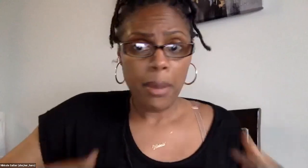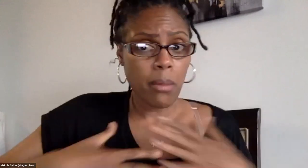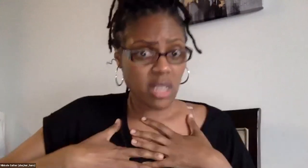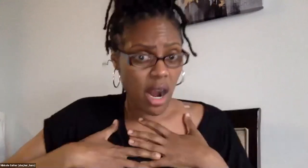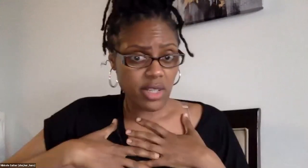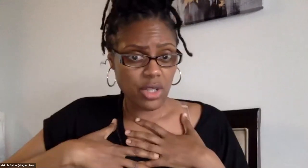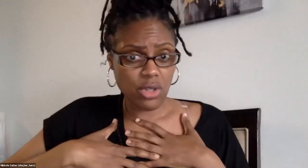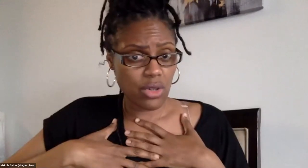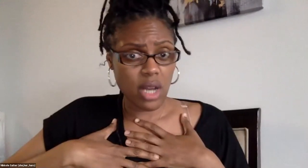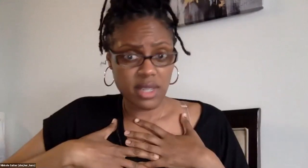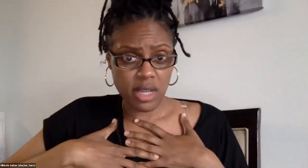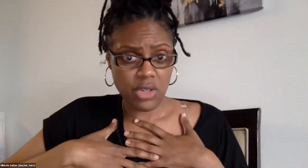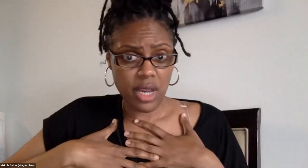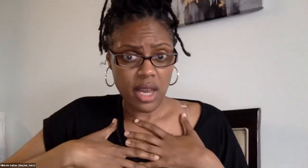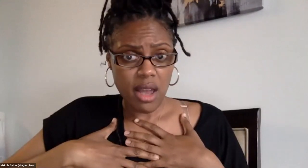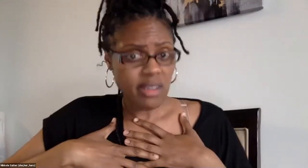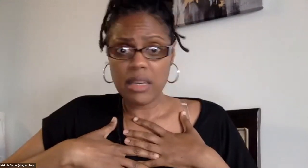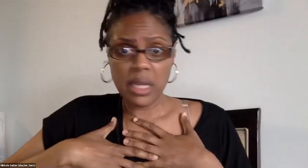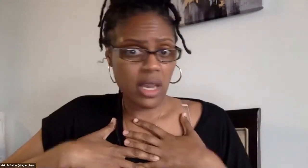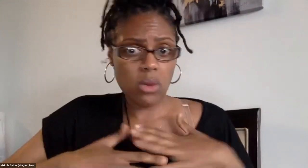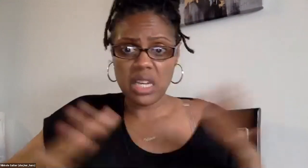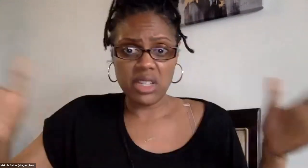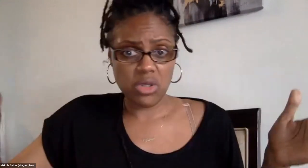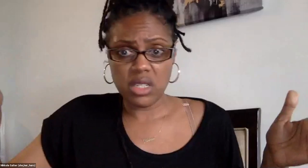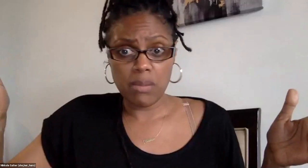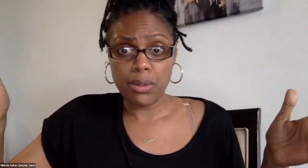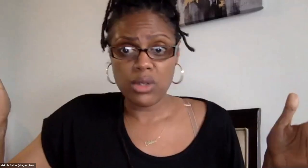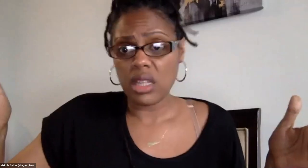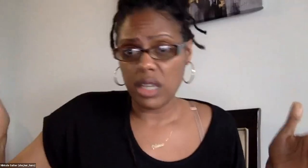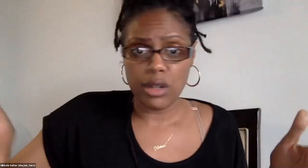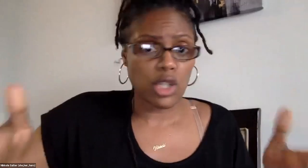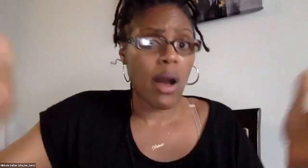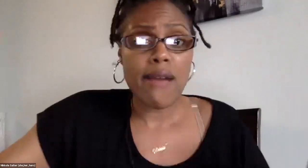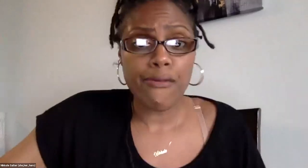but most of our institutions across the country are seemingly only interested in producing theater derived